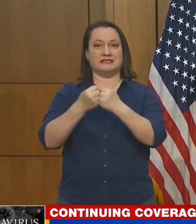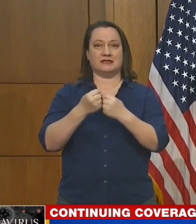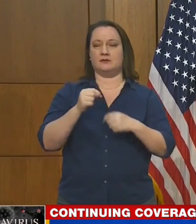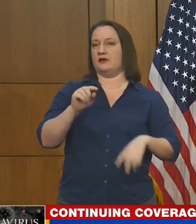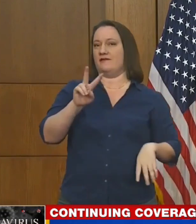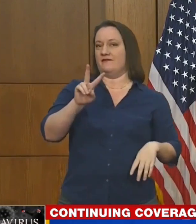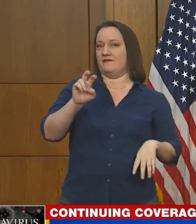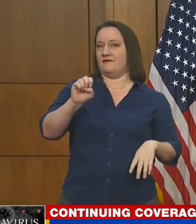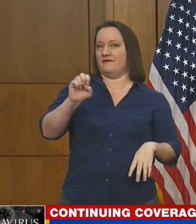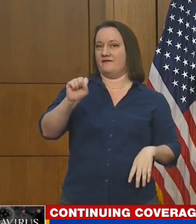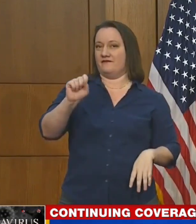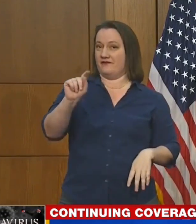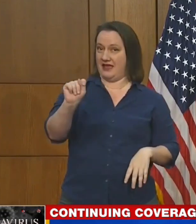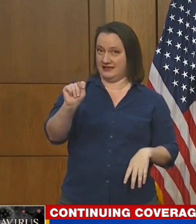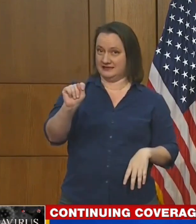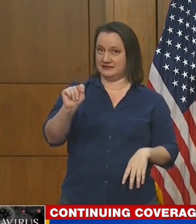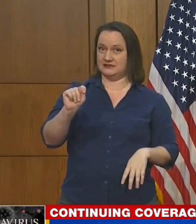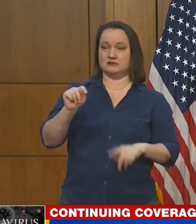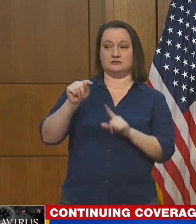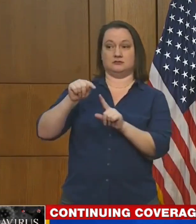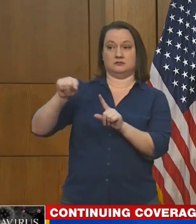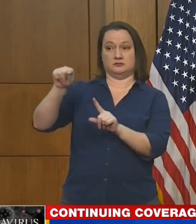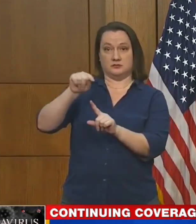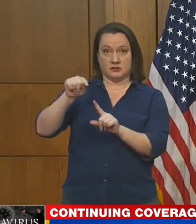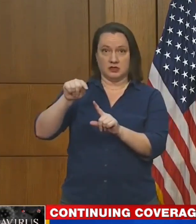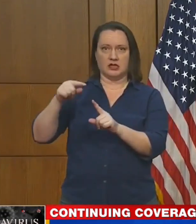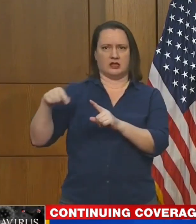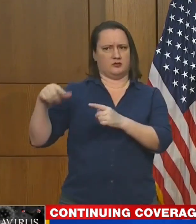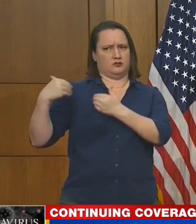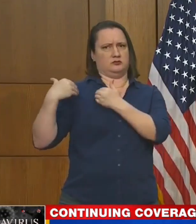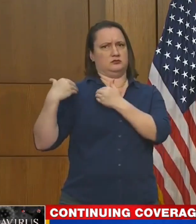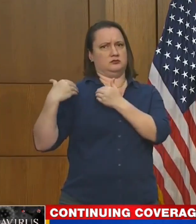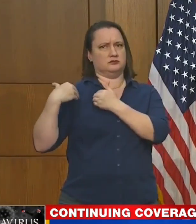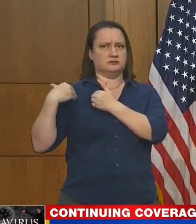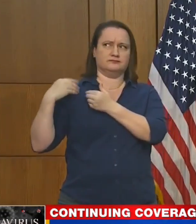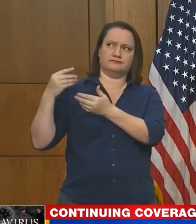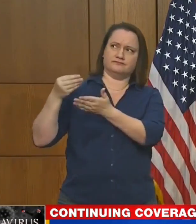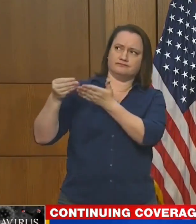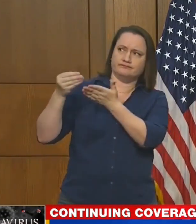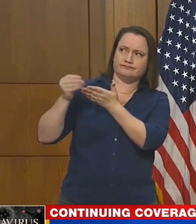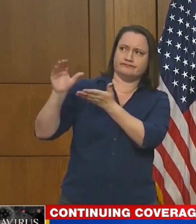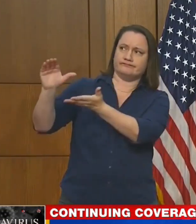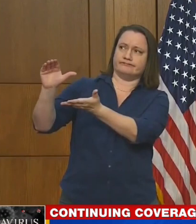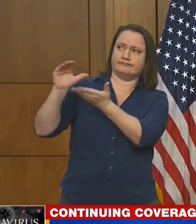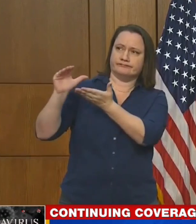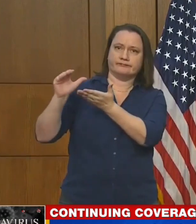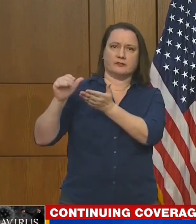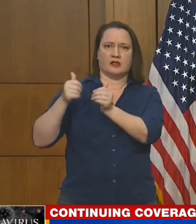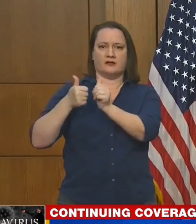SUPPLY. OUR VIRGINIA EMERGENCY SUPPORT TEAM WE ALSO CALL THAT VAST UNIFIED COMMAND HAS BEEN